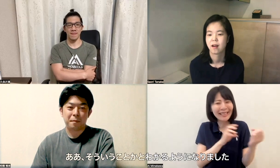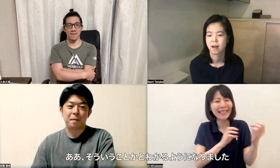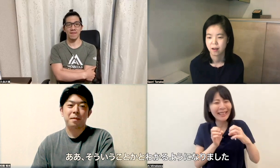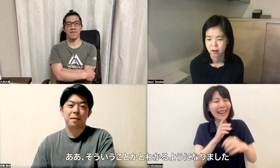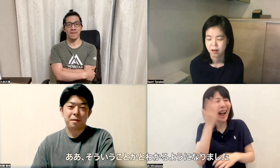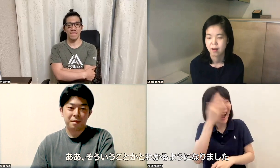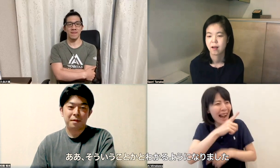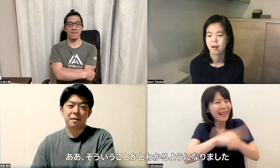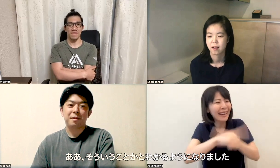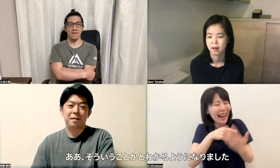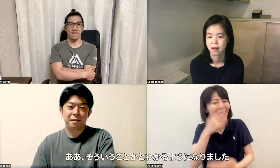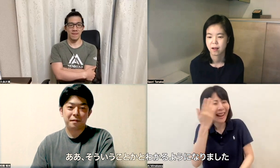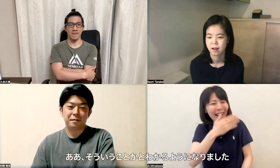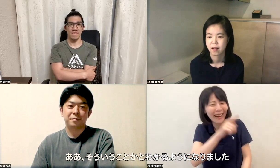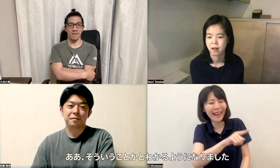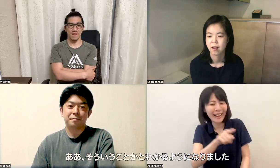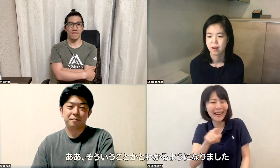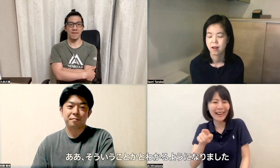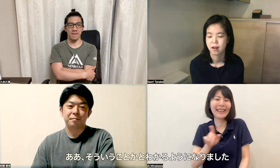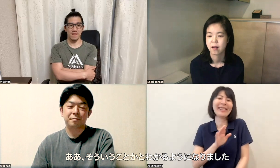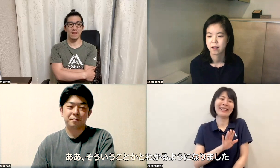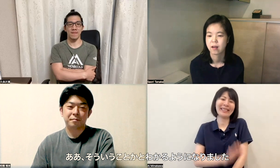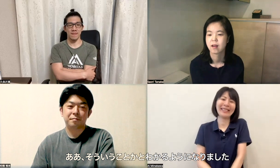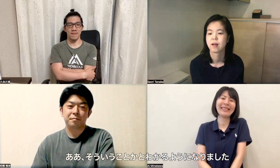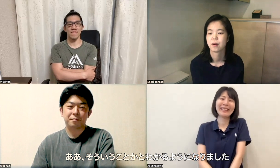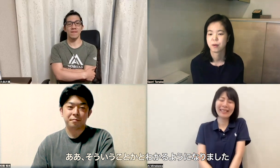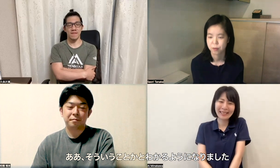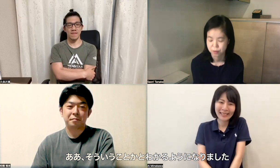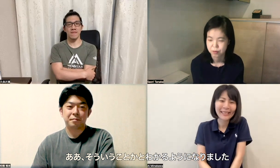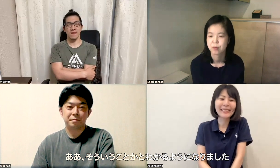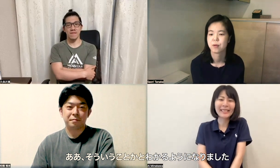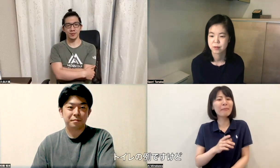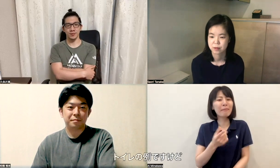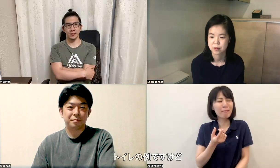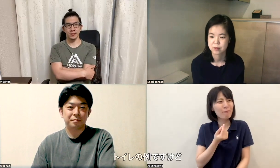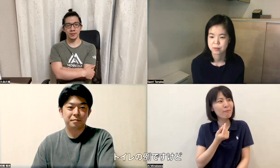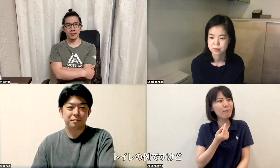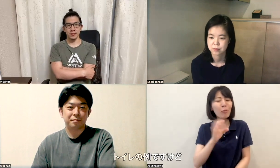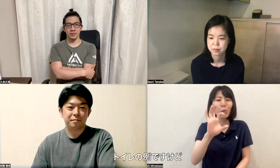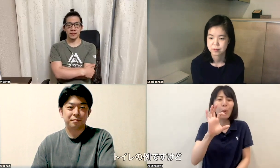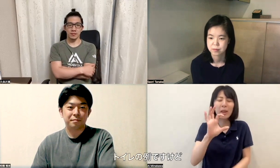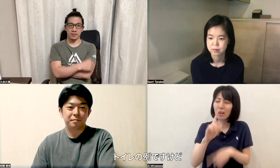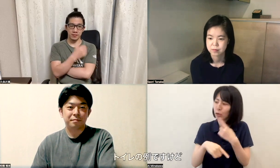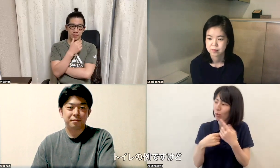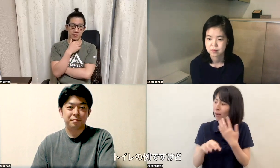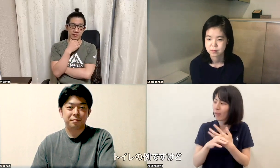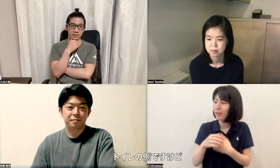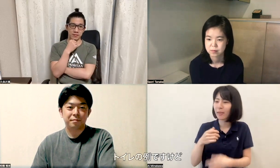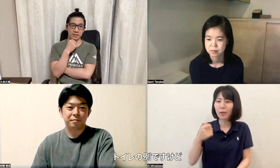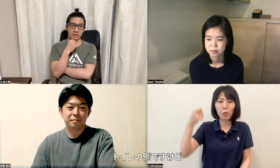and finally understood what they were saying. For example, about toilets,